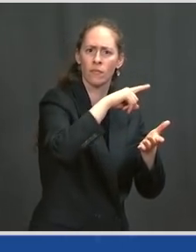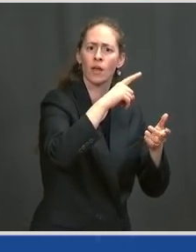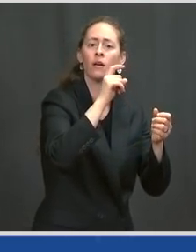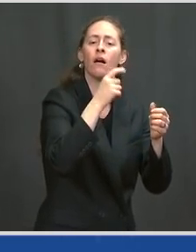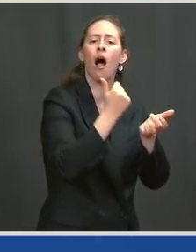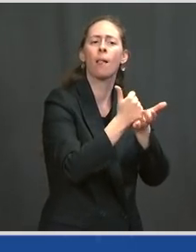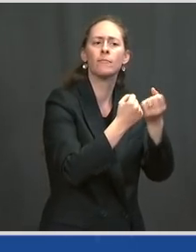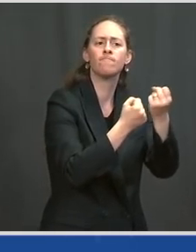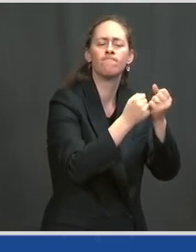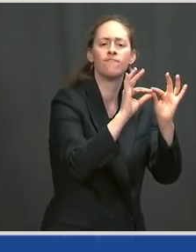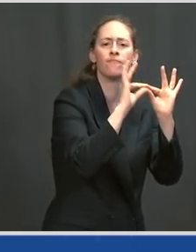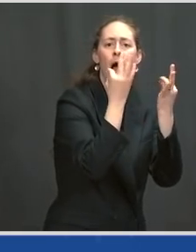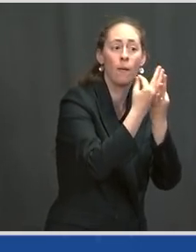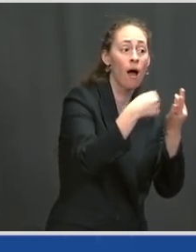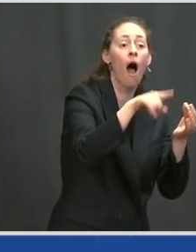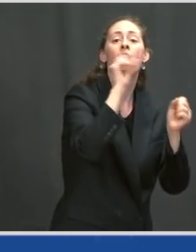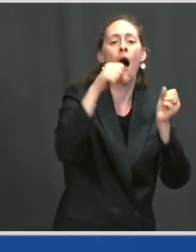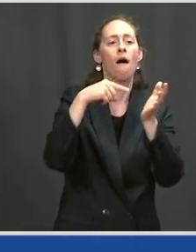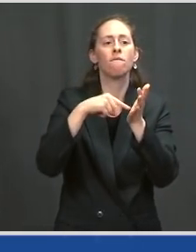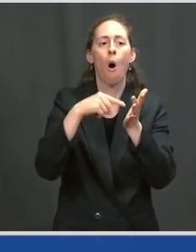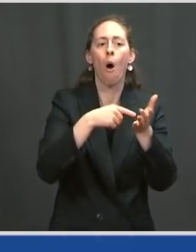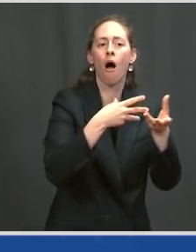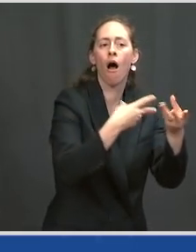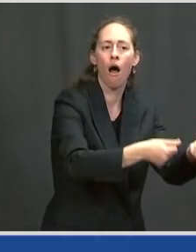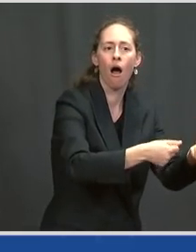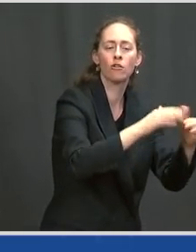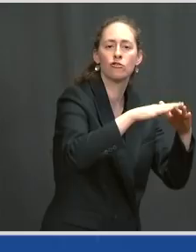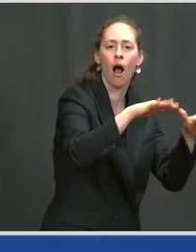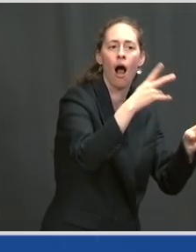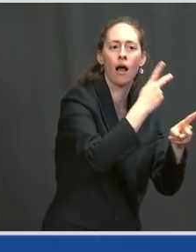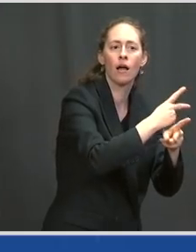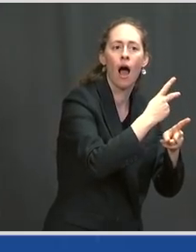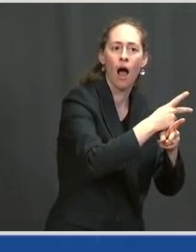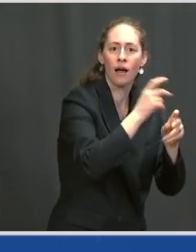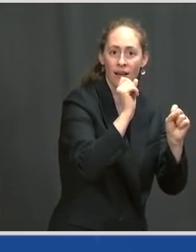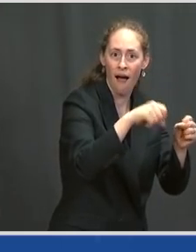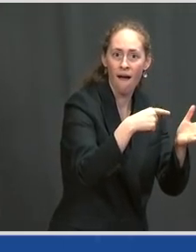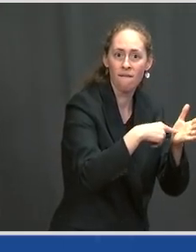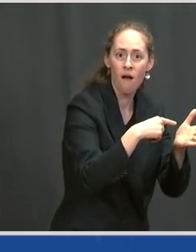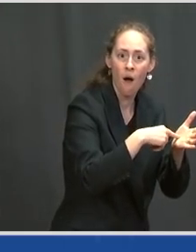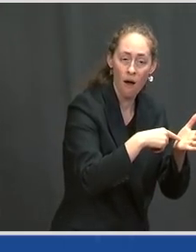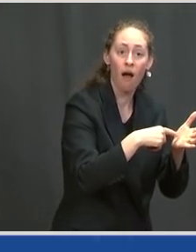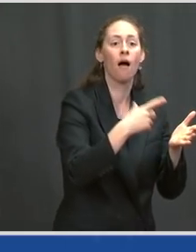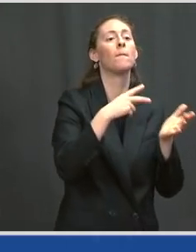get back to work. This one-time investment is a --